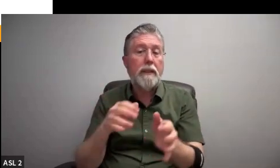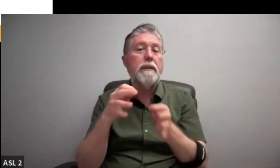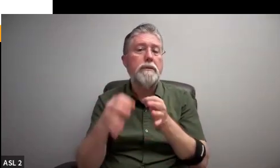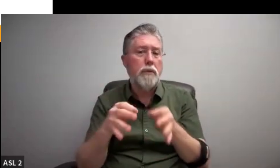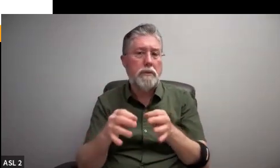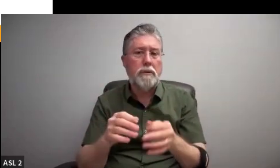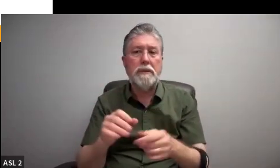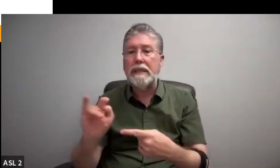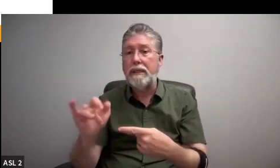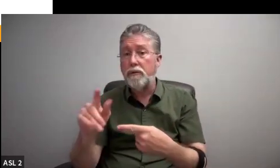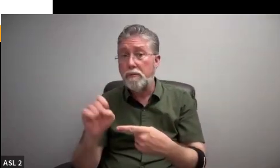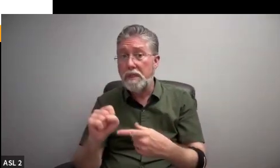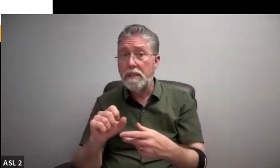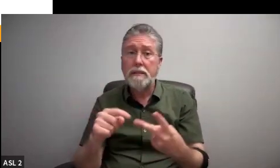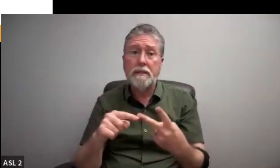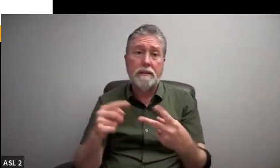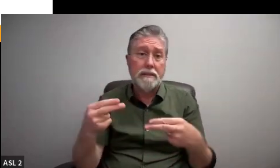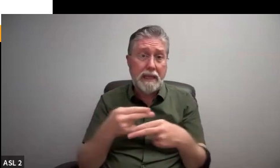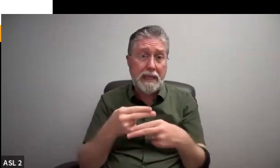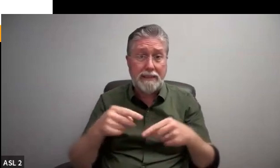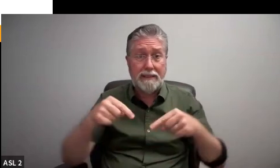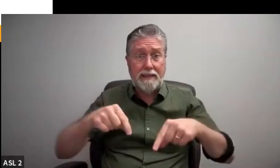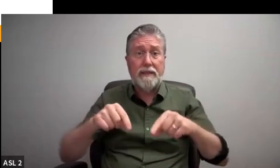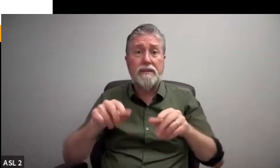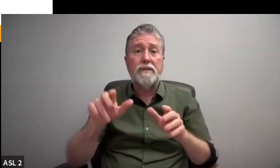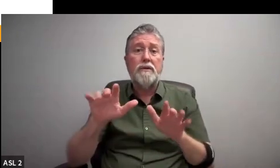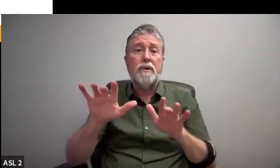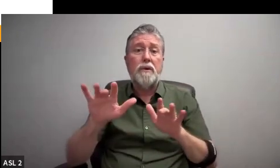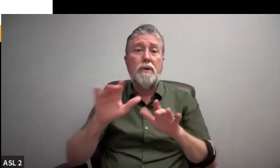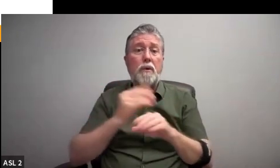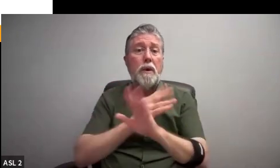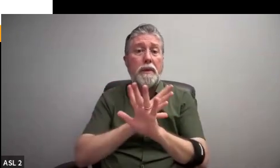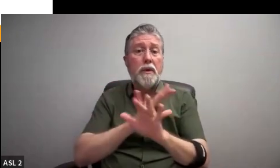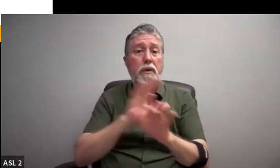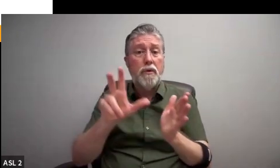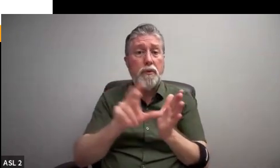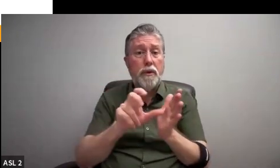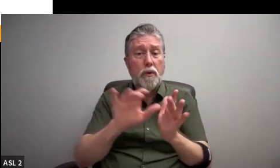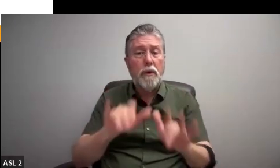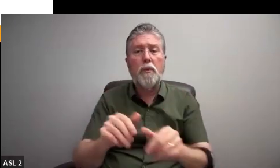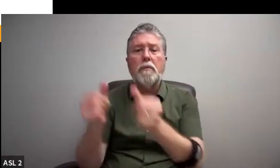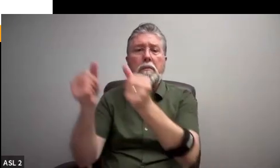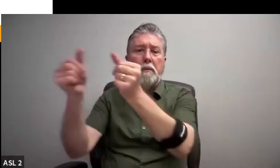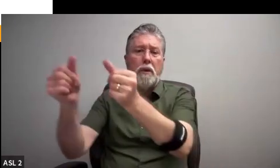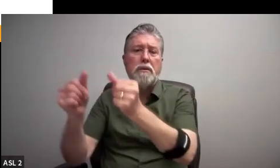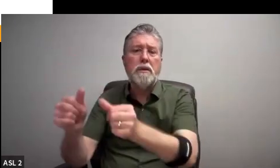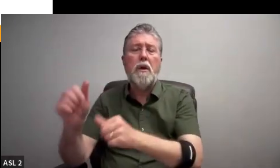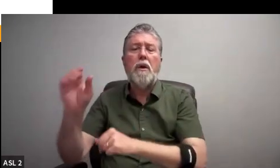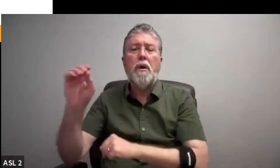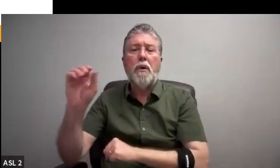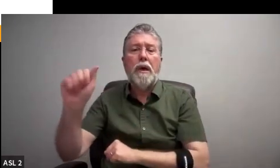slides and the recording of this webinar will be posted to the OAA final rule webpage as well